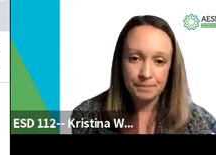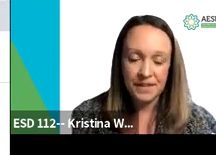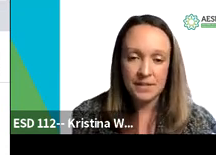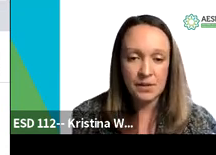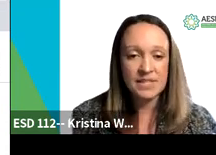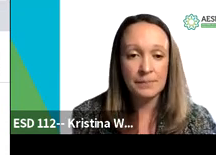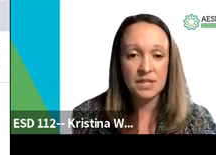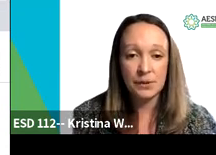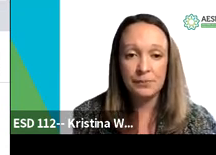ESD 112-- Kristina Wambold: So it's up to you.